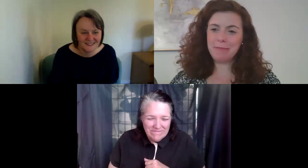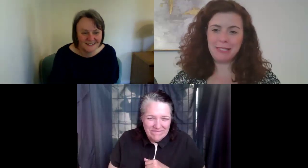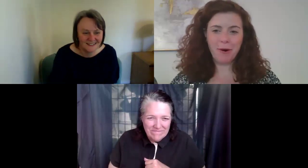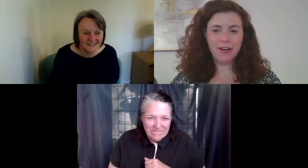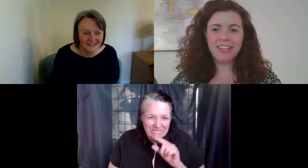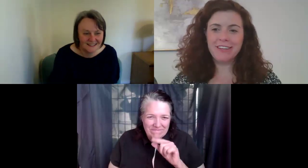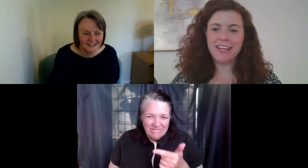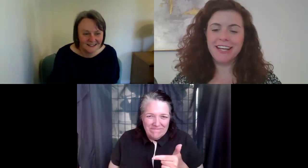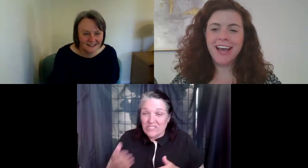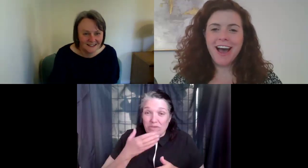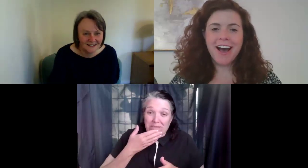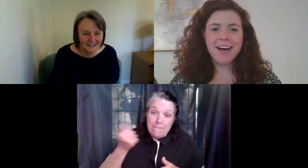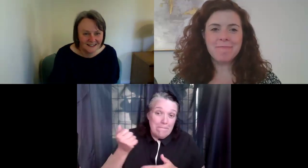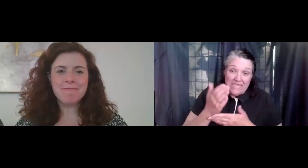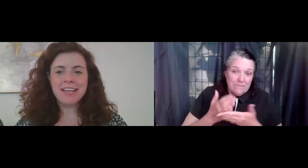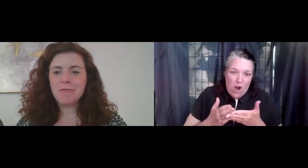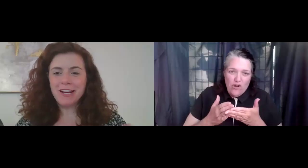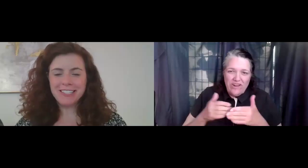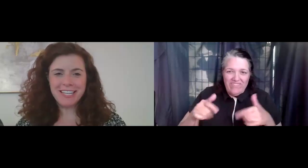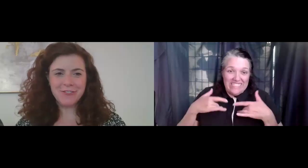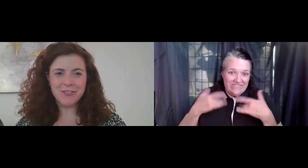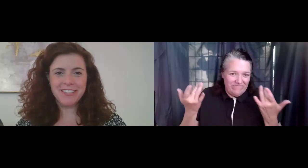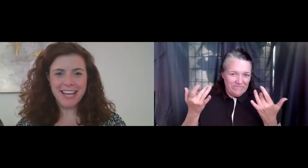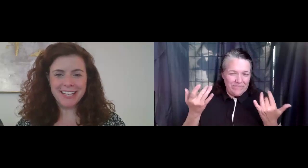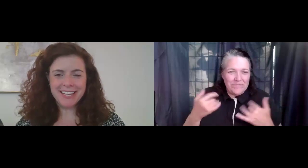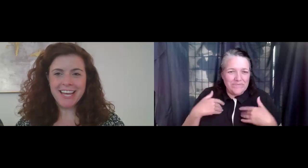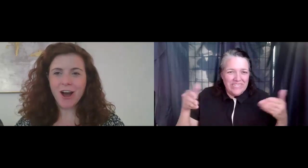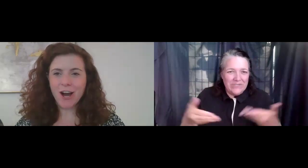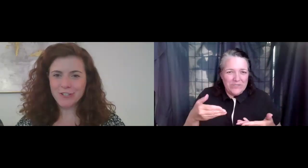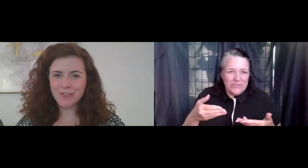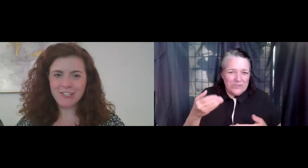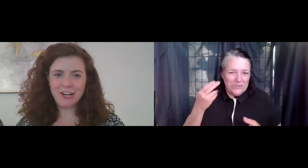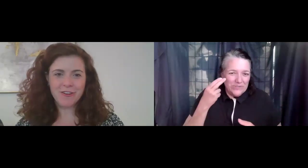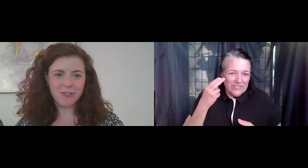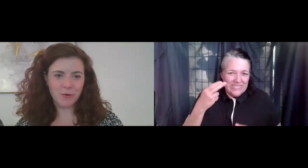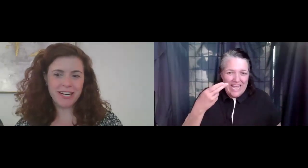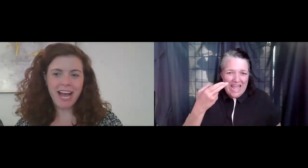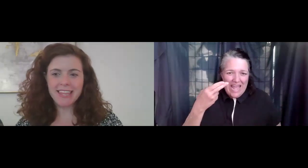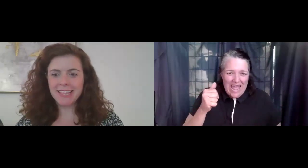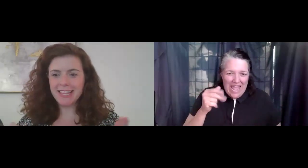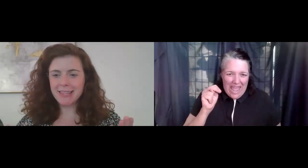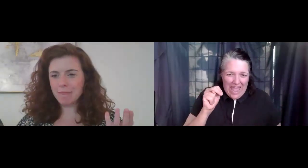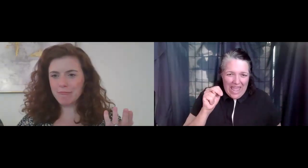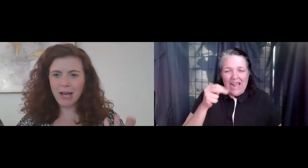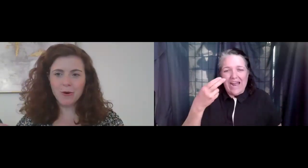the best part of the evening. Wanted to introduce Hayden and Audrey to share their story. I don't